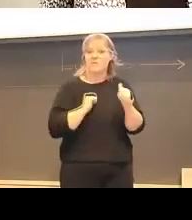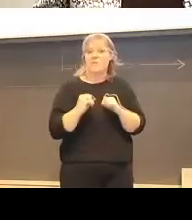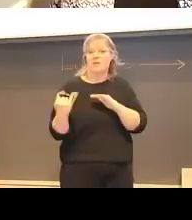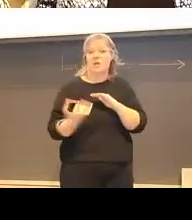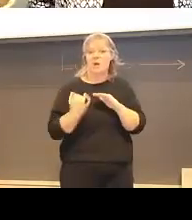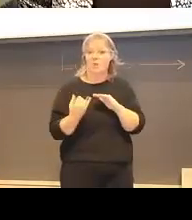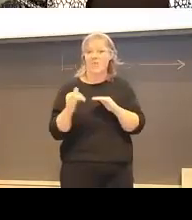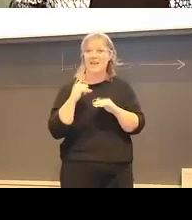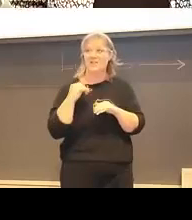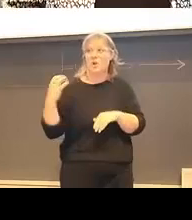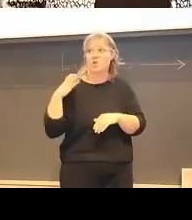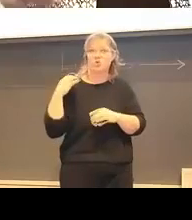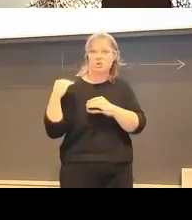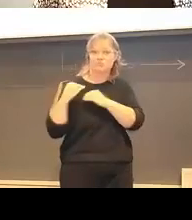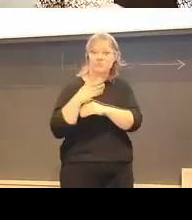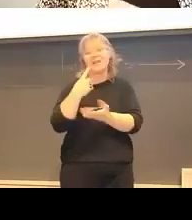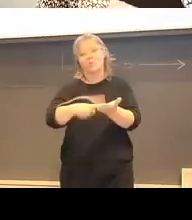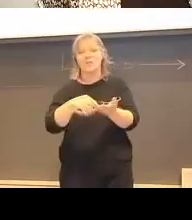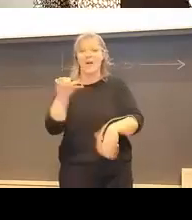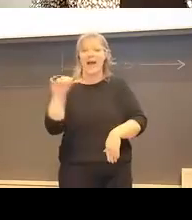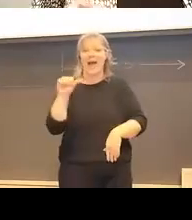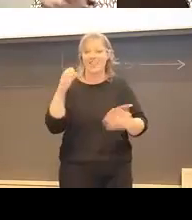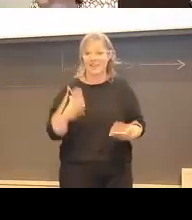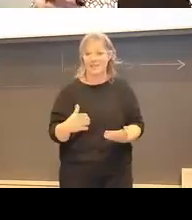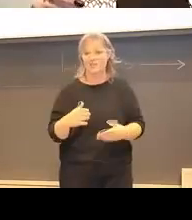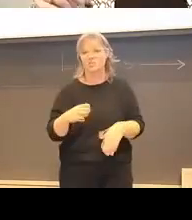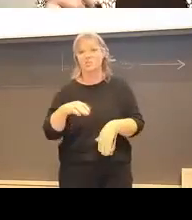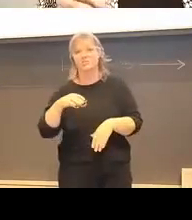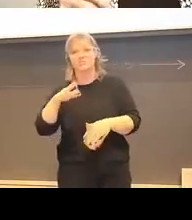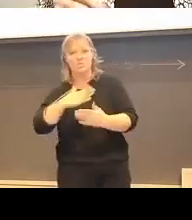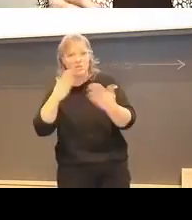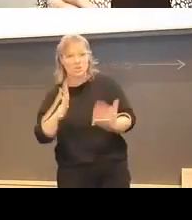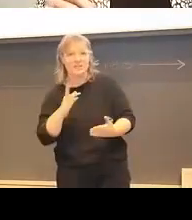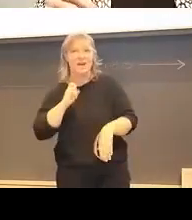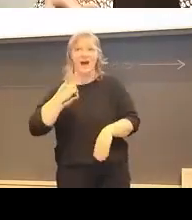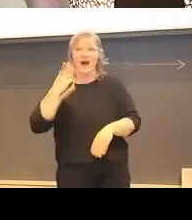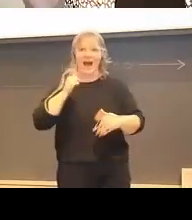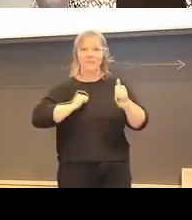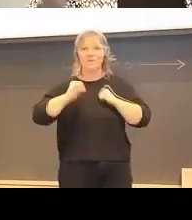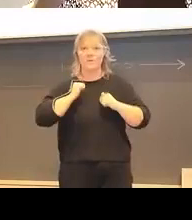about athletes who continue to have coaches musicians other high performance uh people